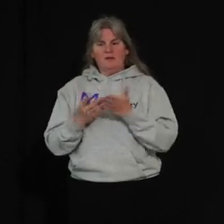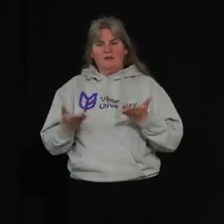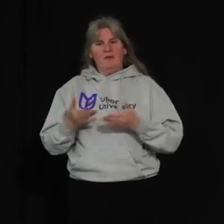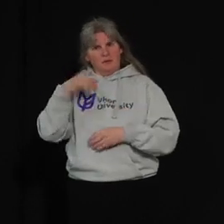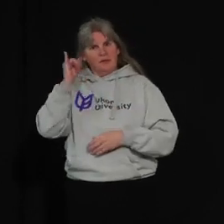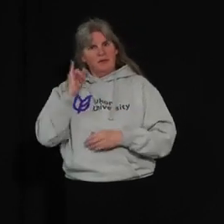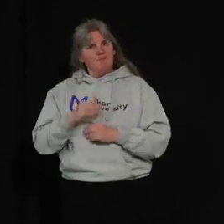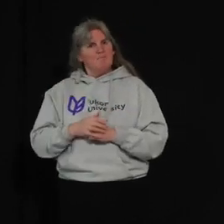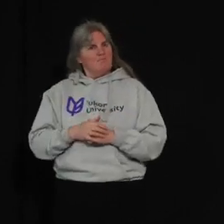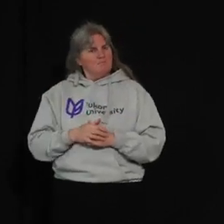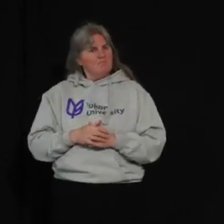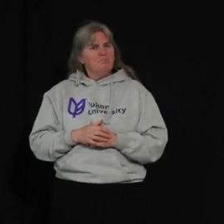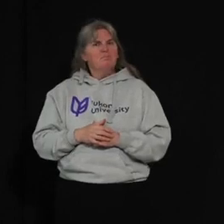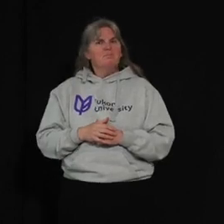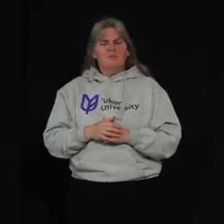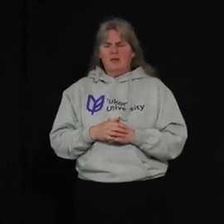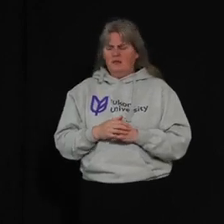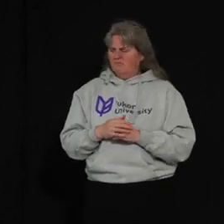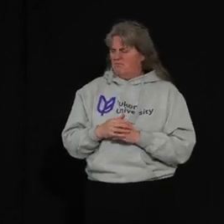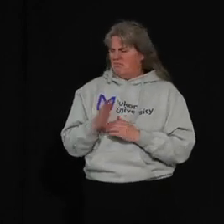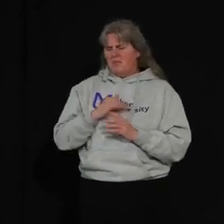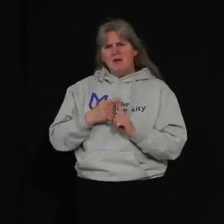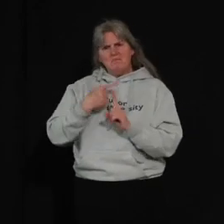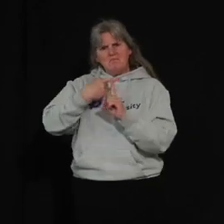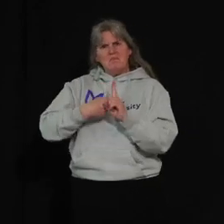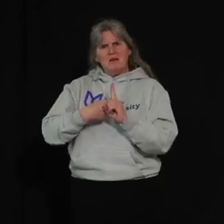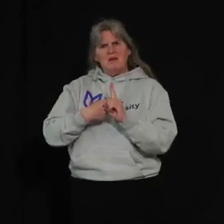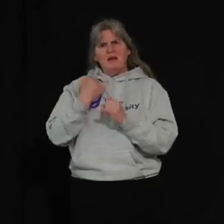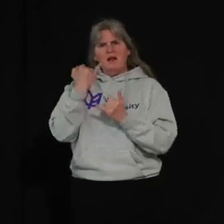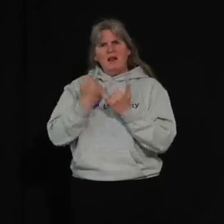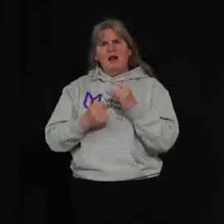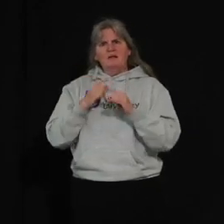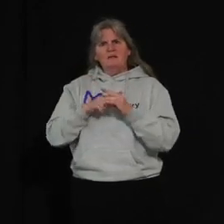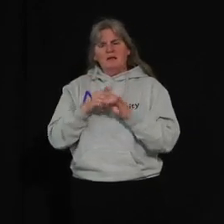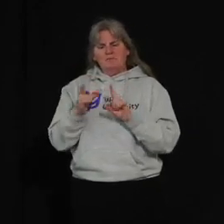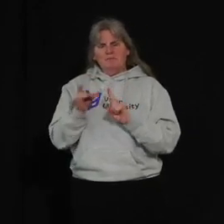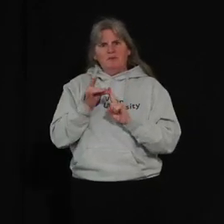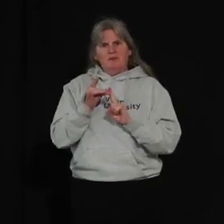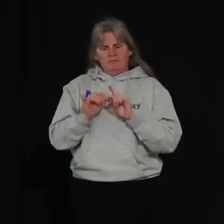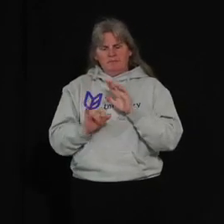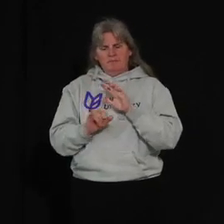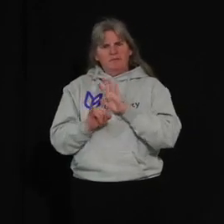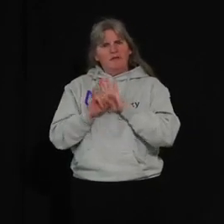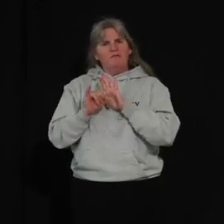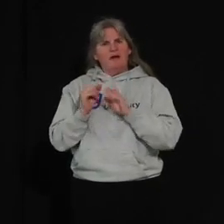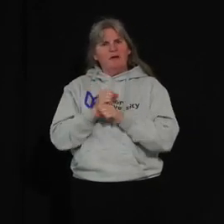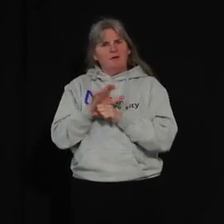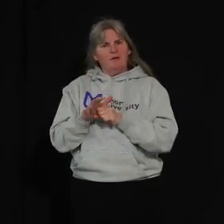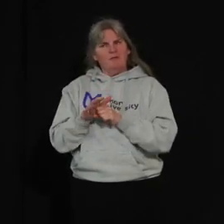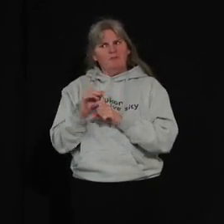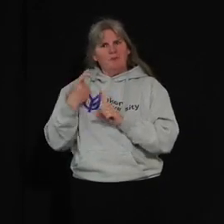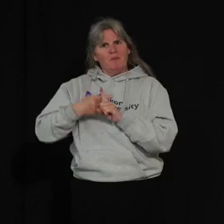COVID-19 in Yukon. And just over a month since we had our last case. We are doing well, but the one